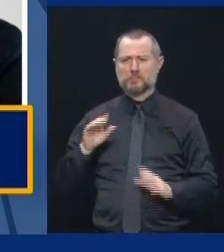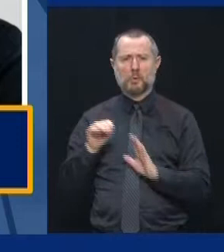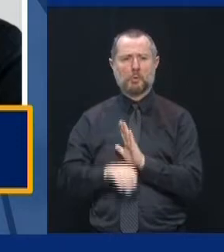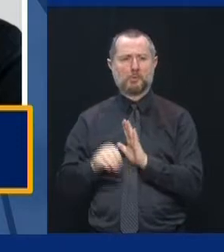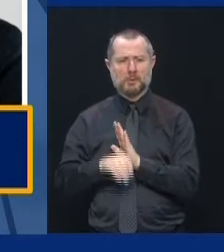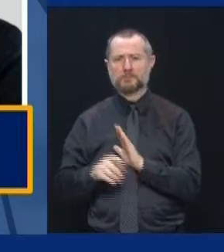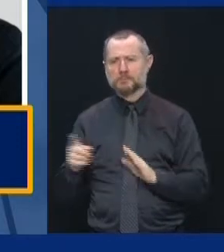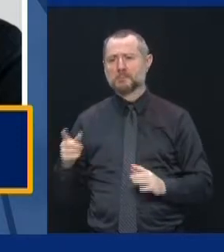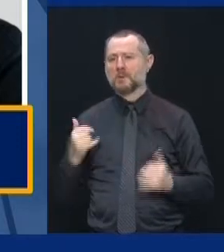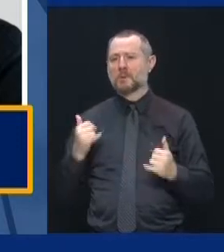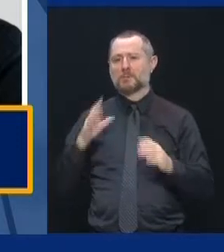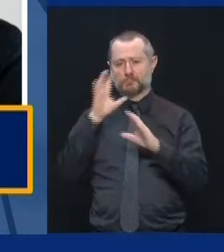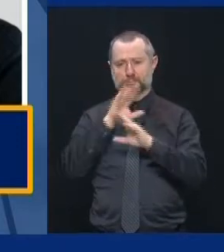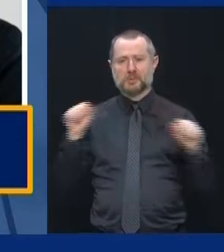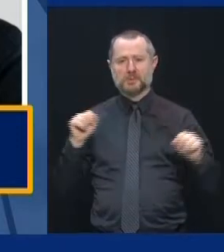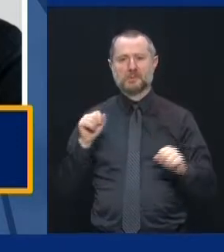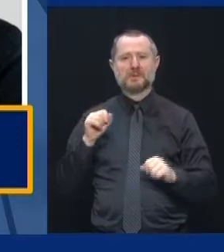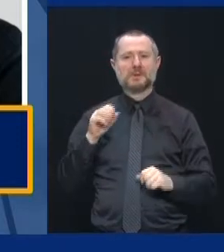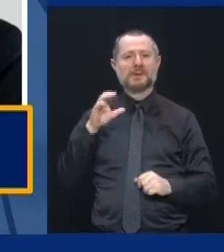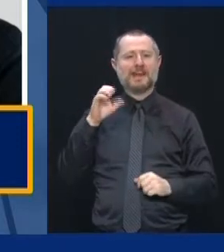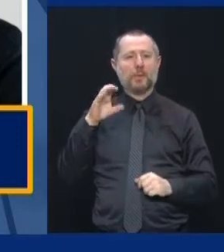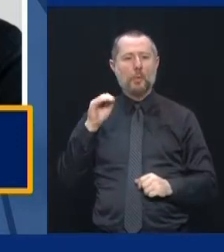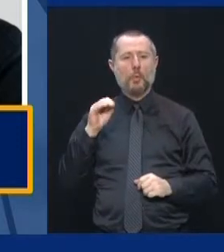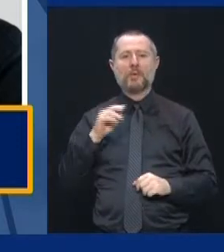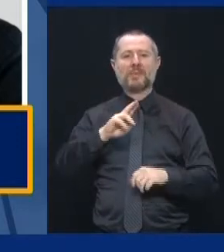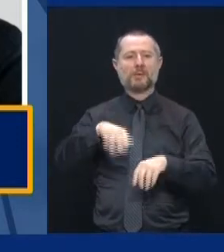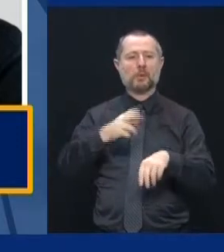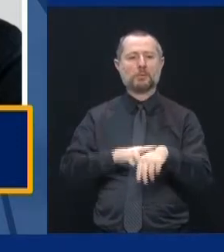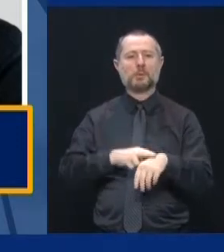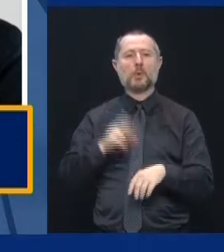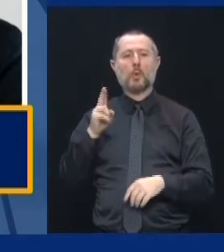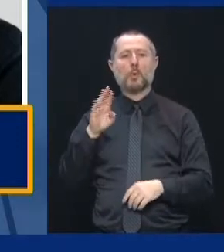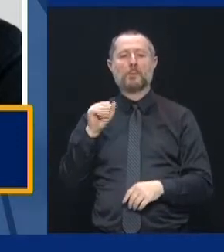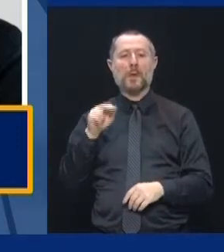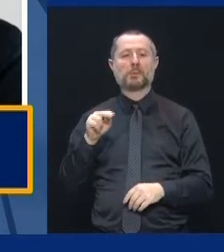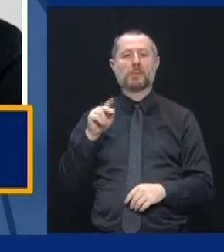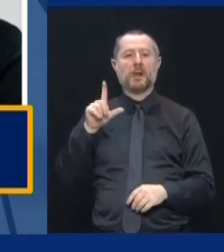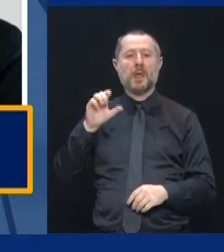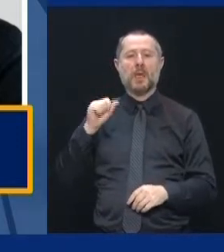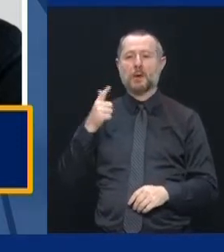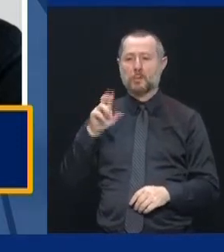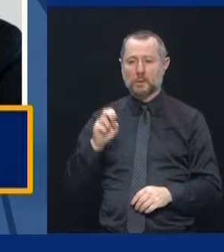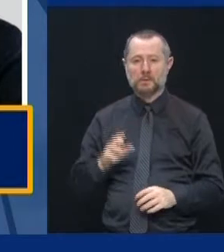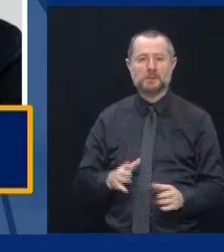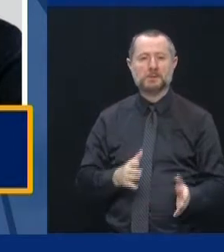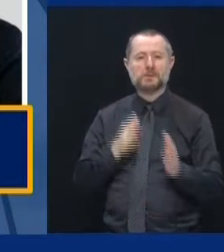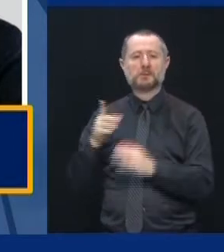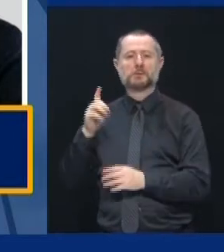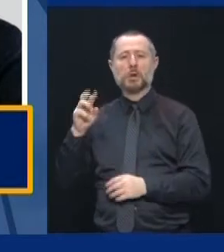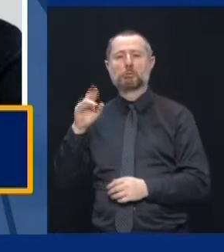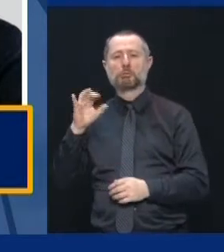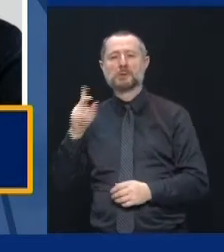A MAYOR, ALWAYS A MAYOR, MY GOOD FORTUNE TO WORK WITH THE MAYOR WHEN HE WAS MAYOR OF NEW ORLEANS AND NOW IS THE PRESIDENT AND CEO